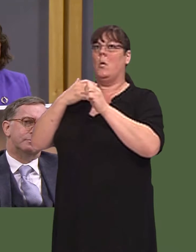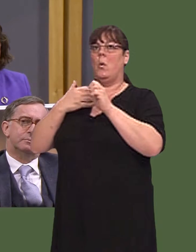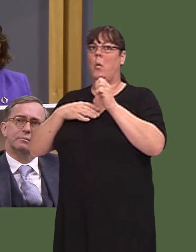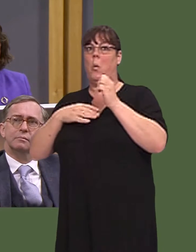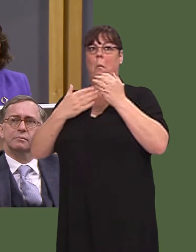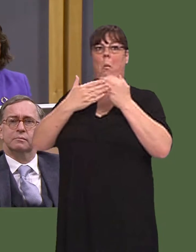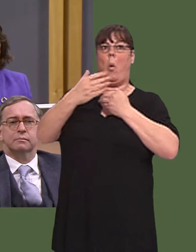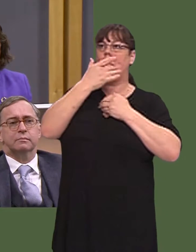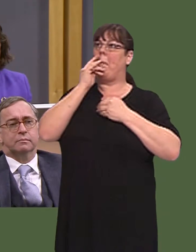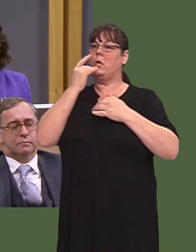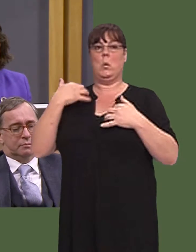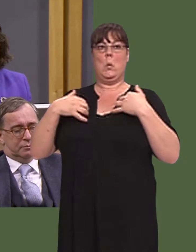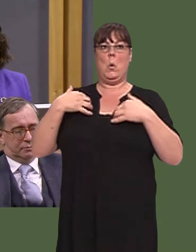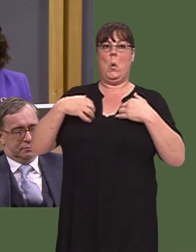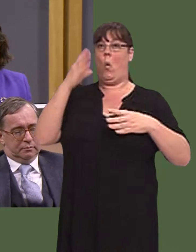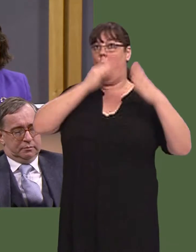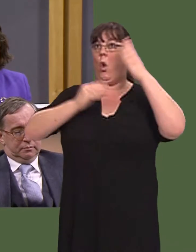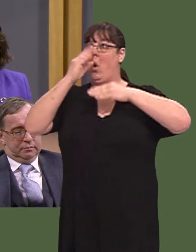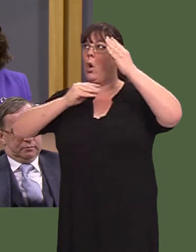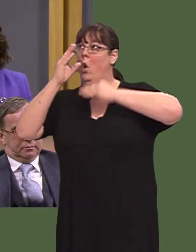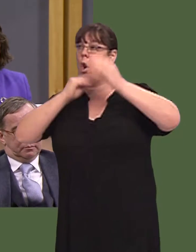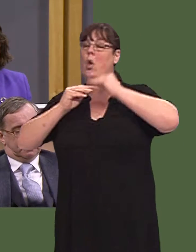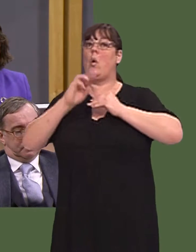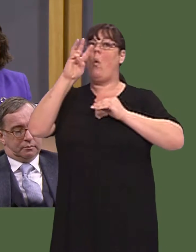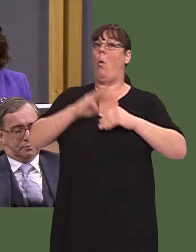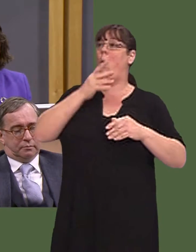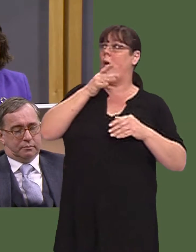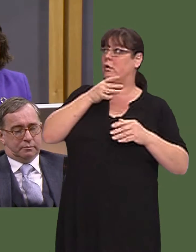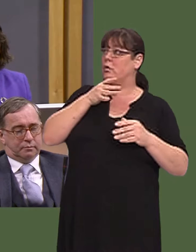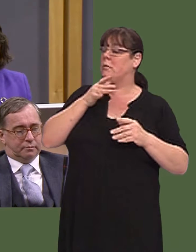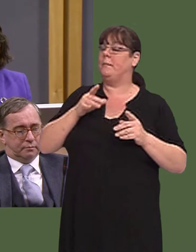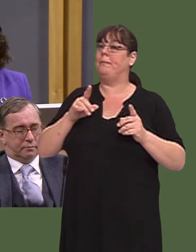and maximising its appeal and its reachómust have a persuasive influence here.